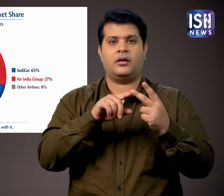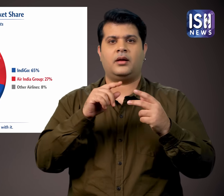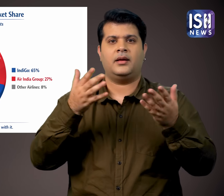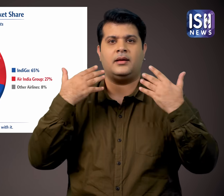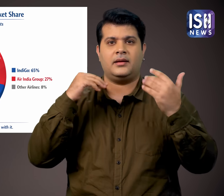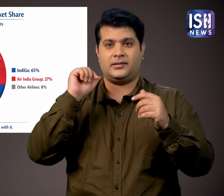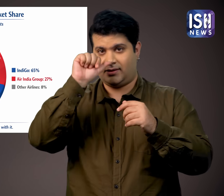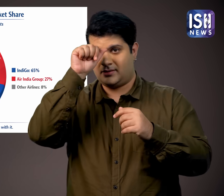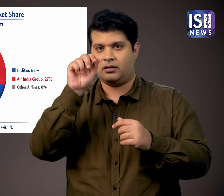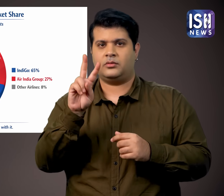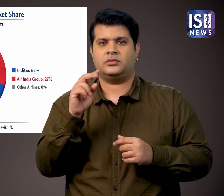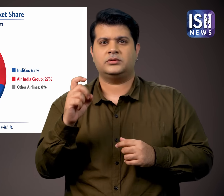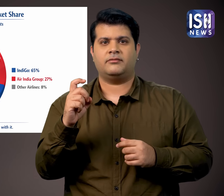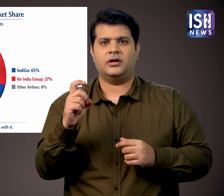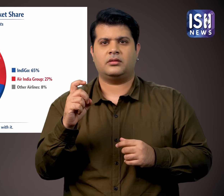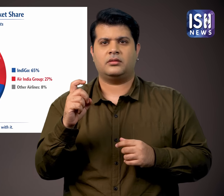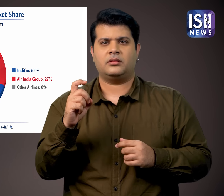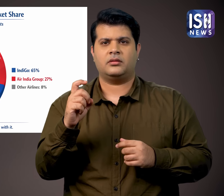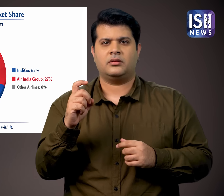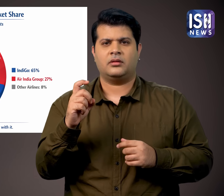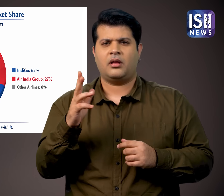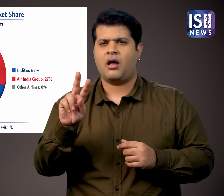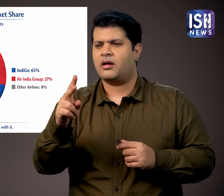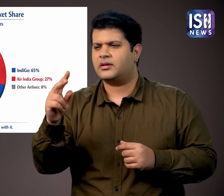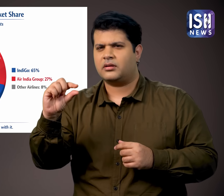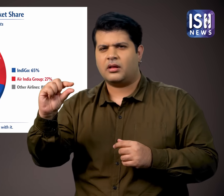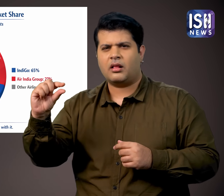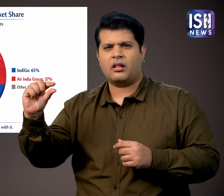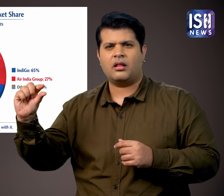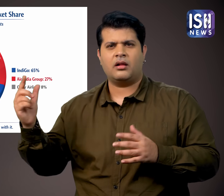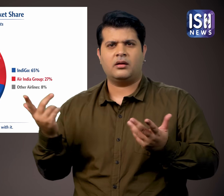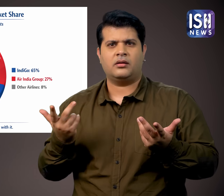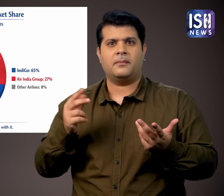while Air India Group holds 27% share, and other companies holding the remainder.